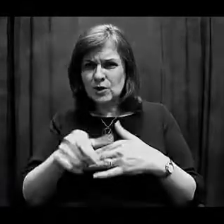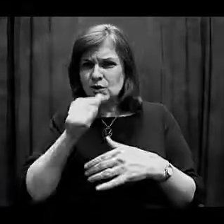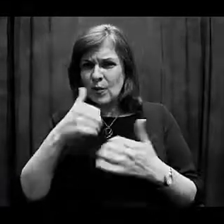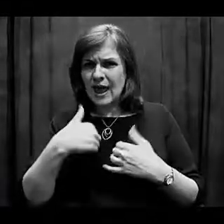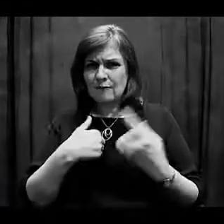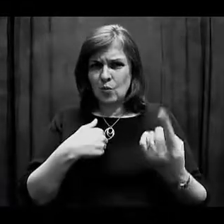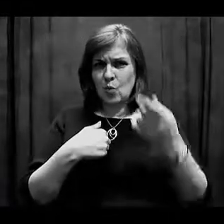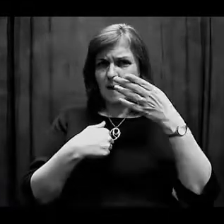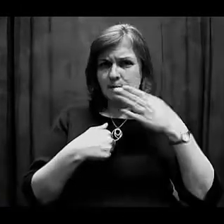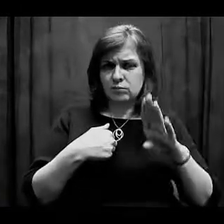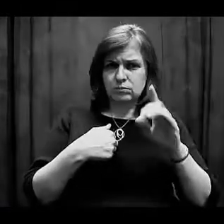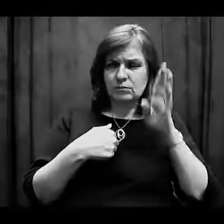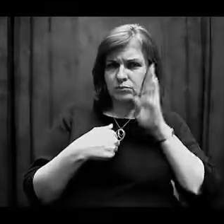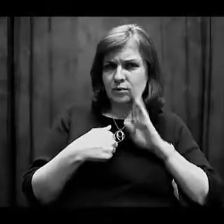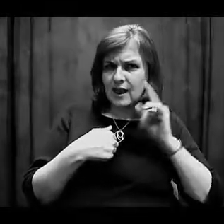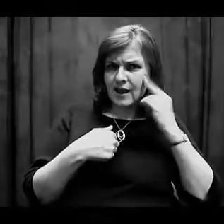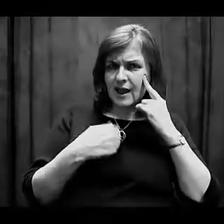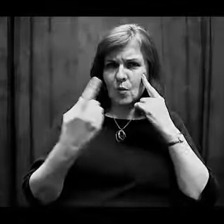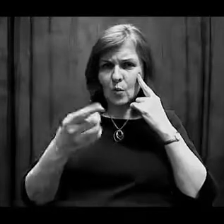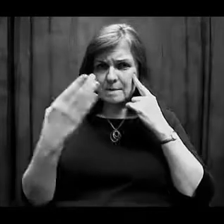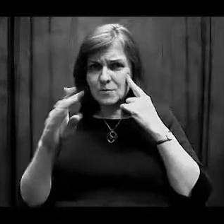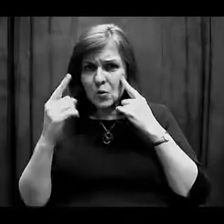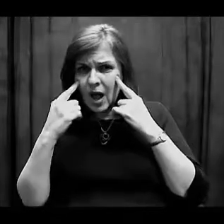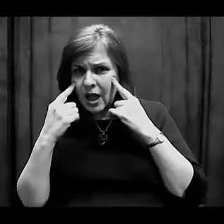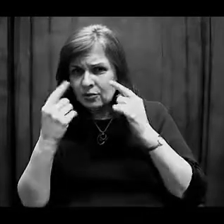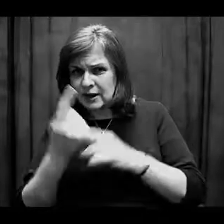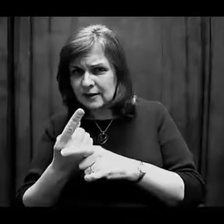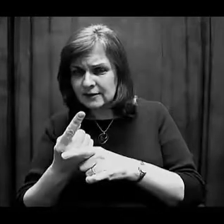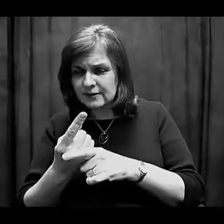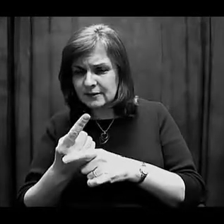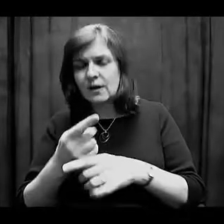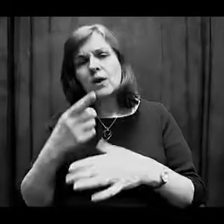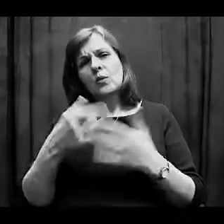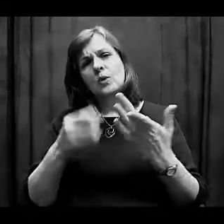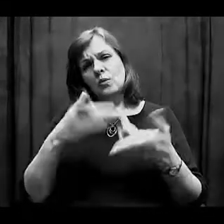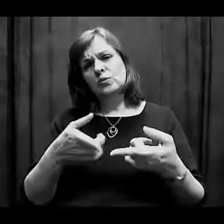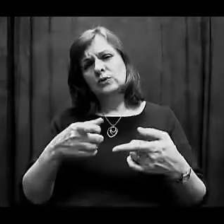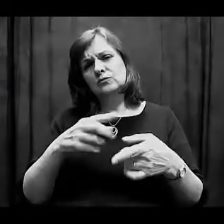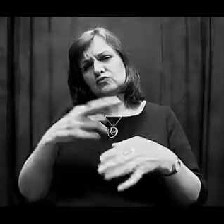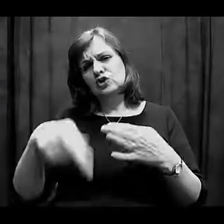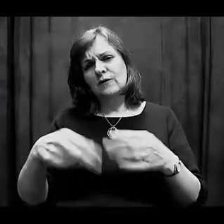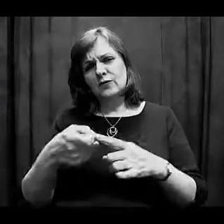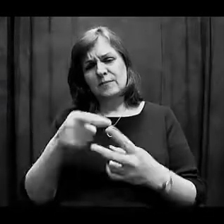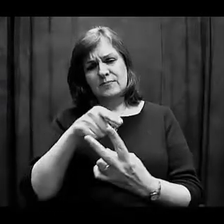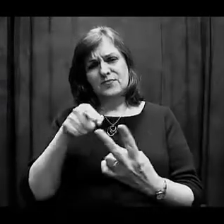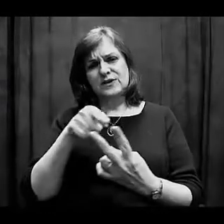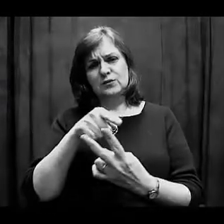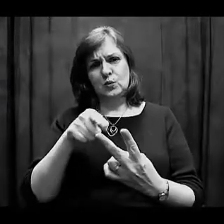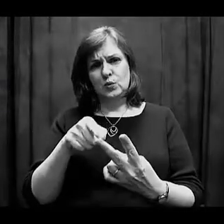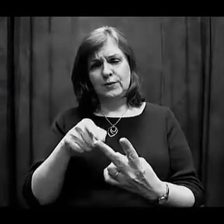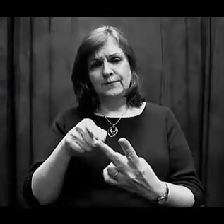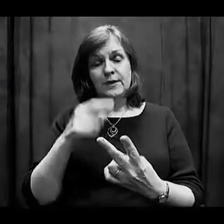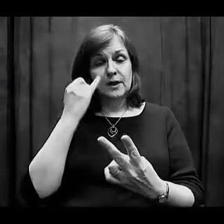gotta figure out what's going on -- what would show up from this